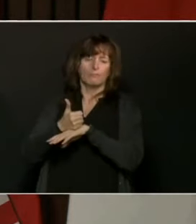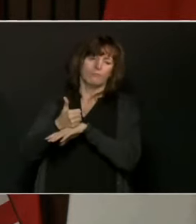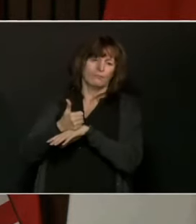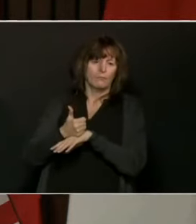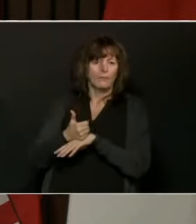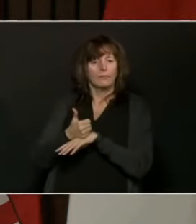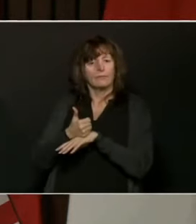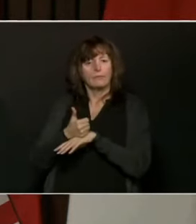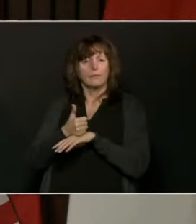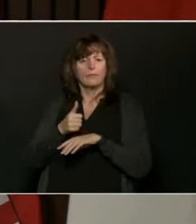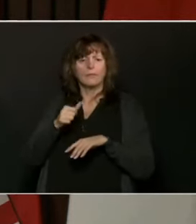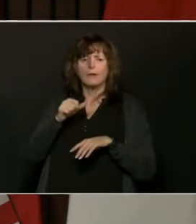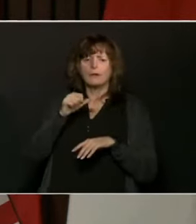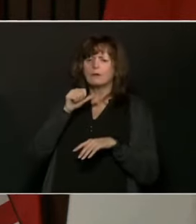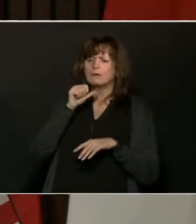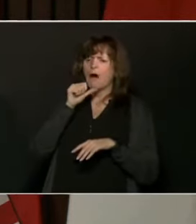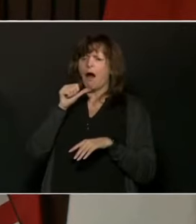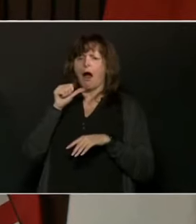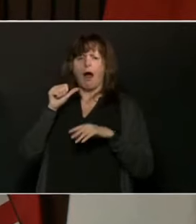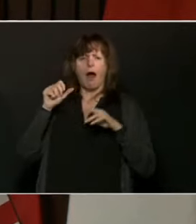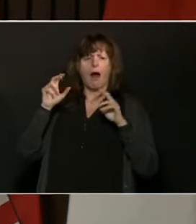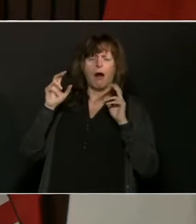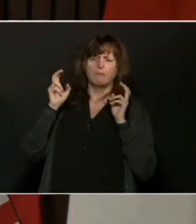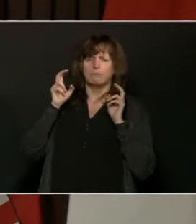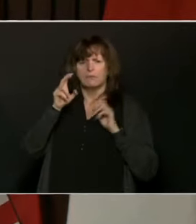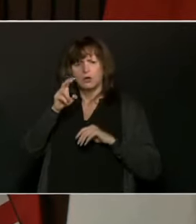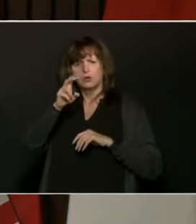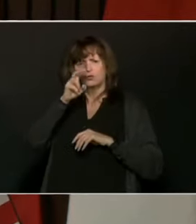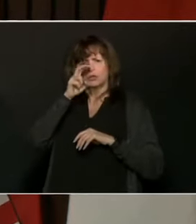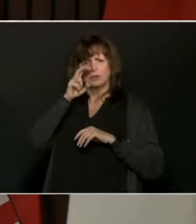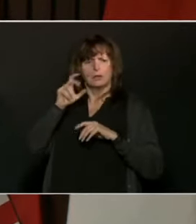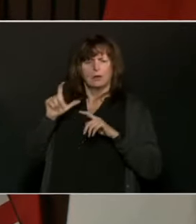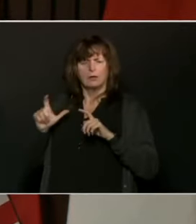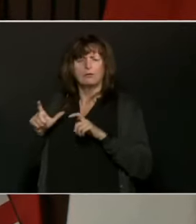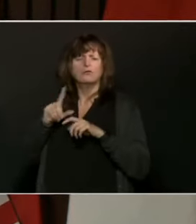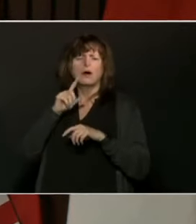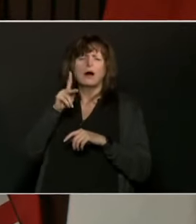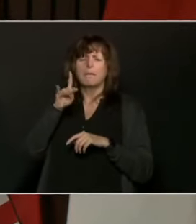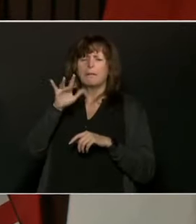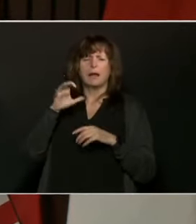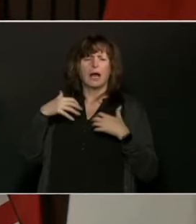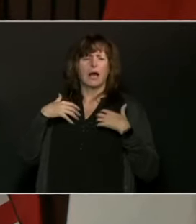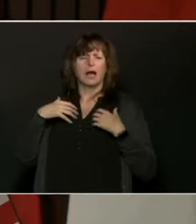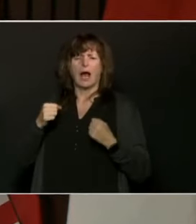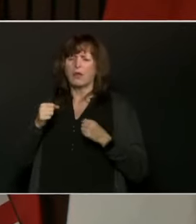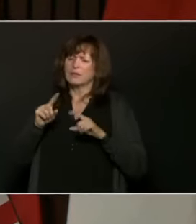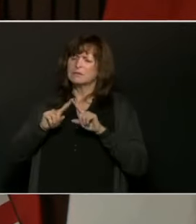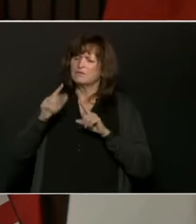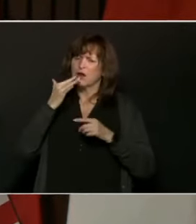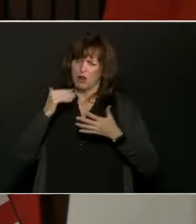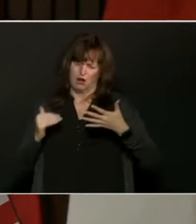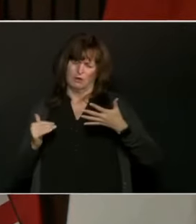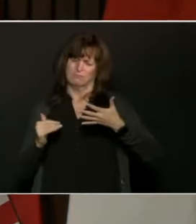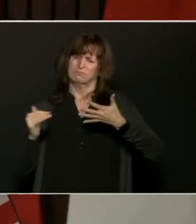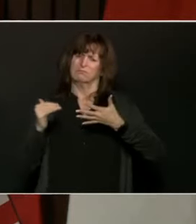TO PUT IN ONTARIO, AND NUMBER OF THE SOFTER RESTRICTIONS AS